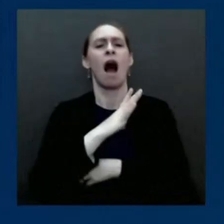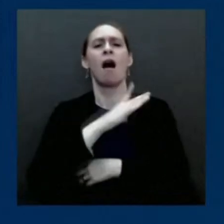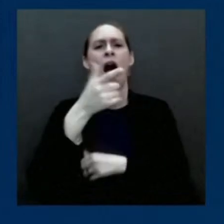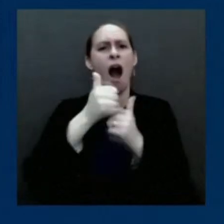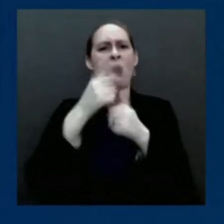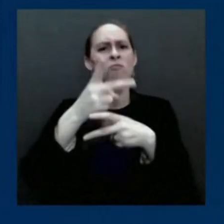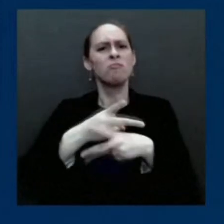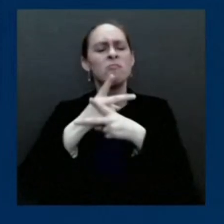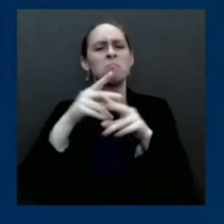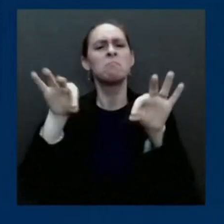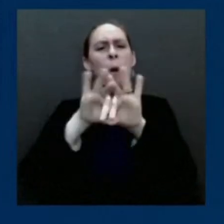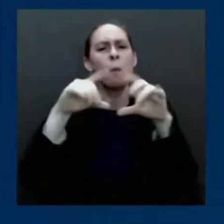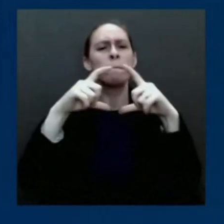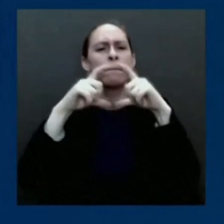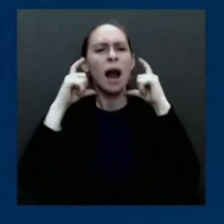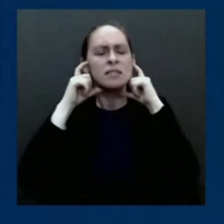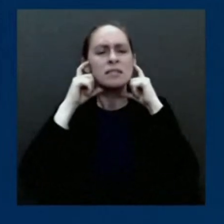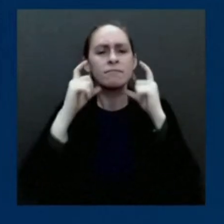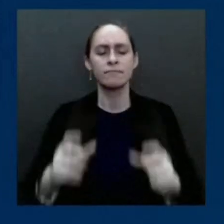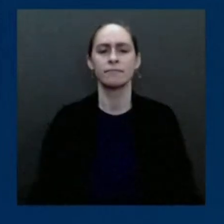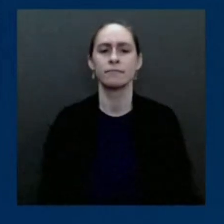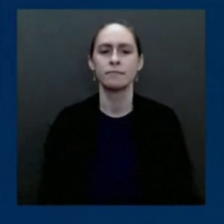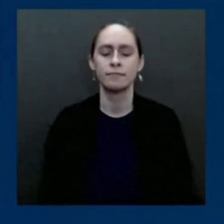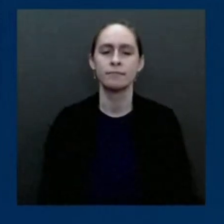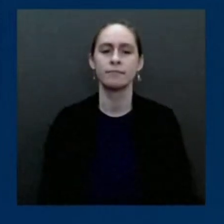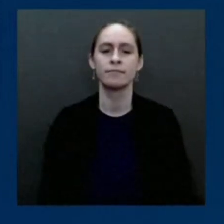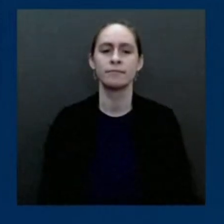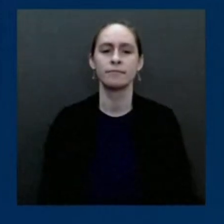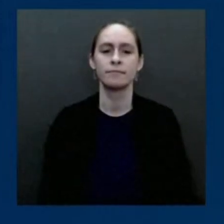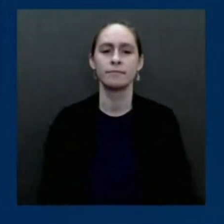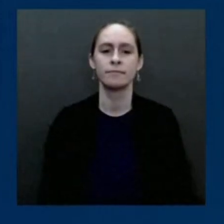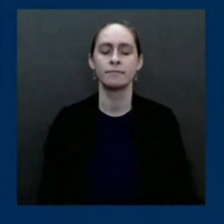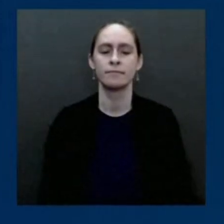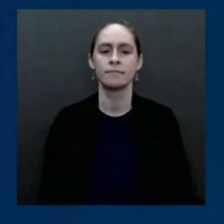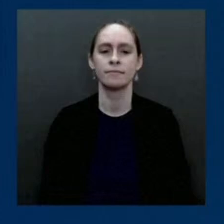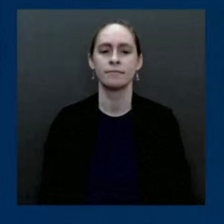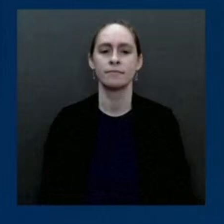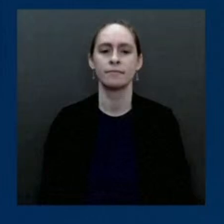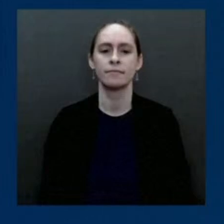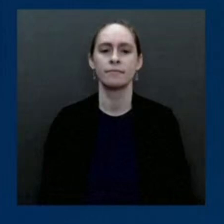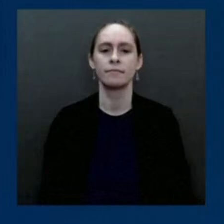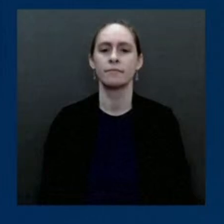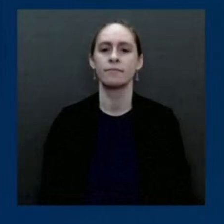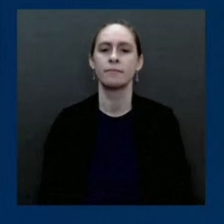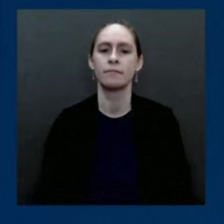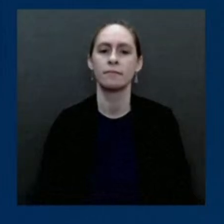MASKING. JUST WANT TO FOLLOW UP FROM A PREVIOUS QUESTION ON BOOSTERS